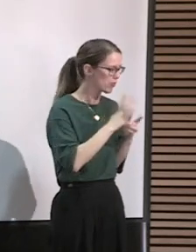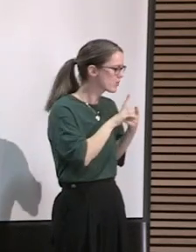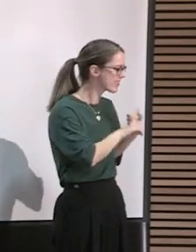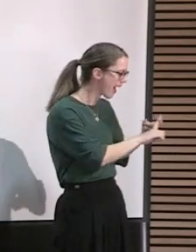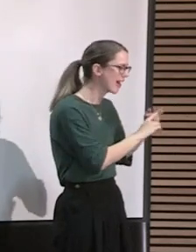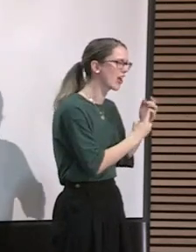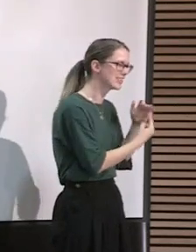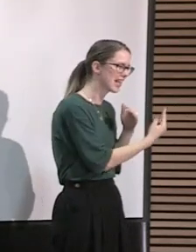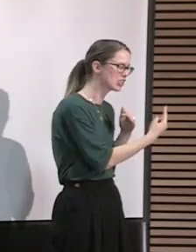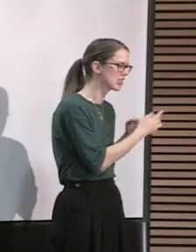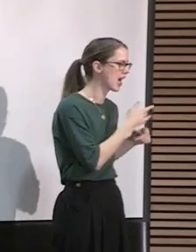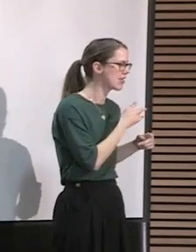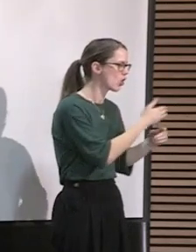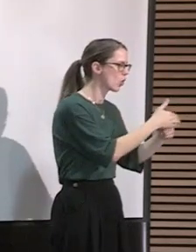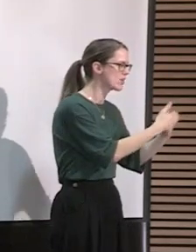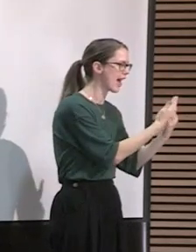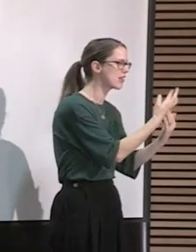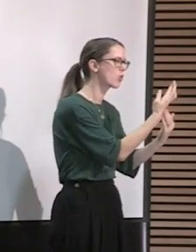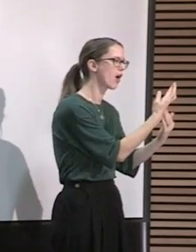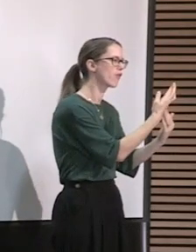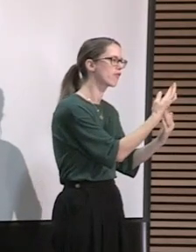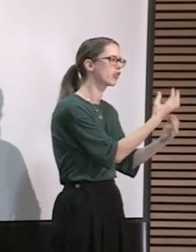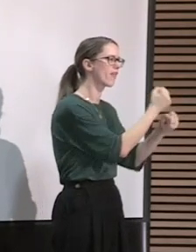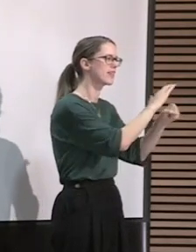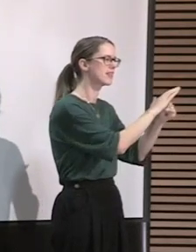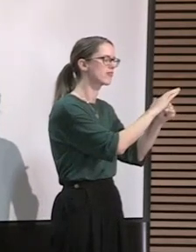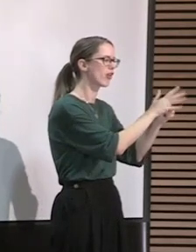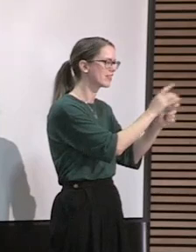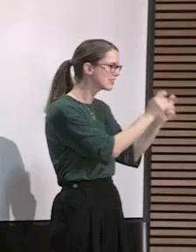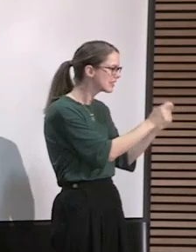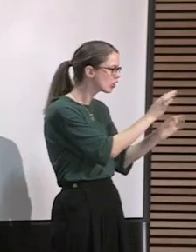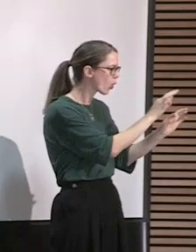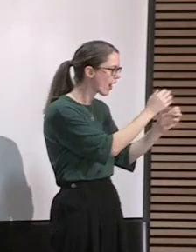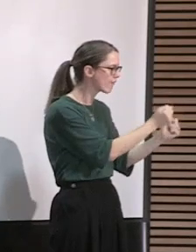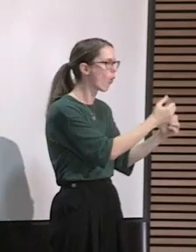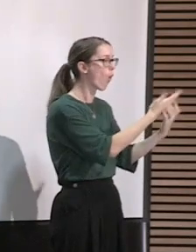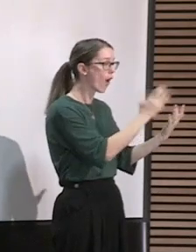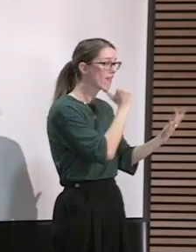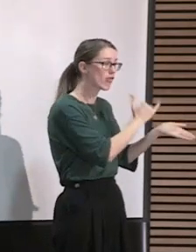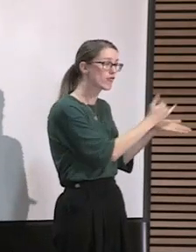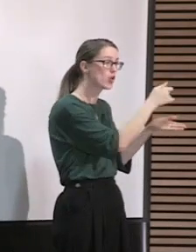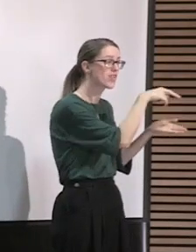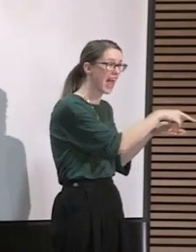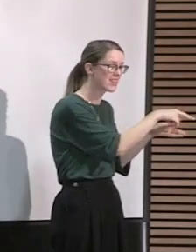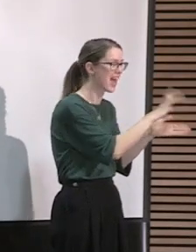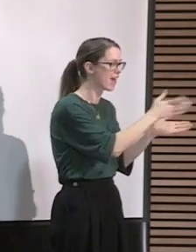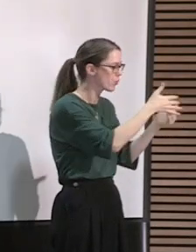that people don't get let out without either a negative day